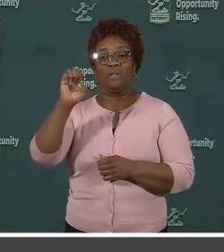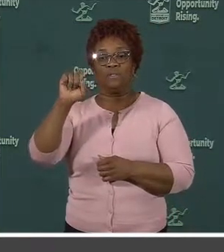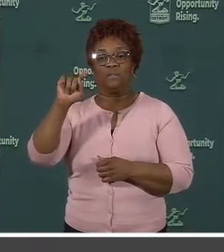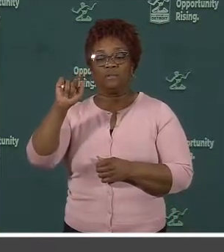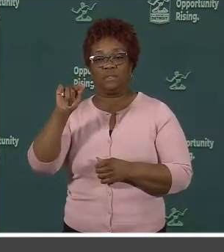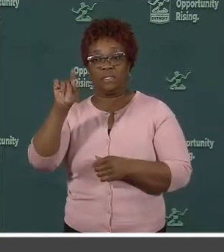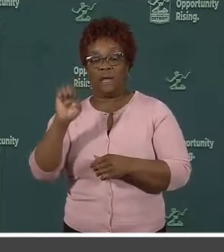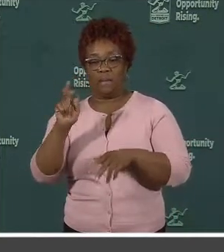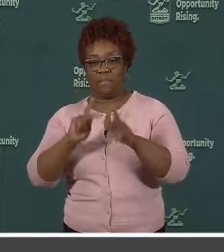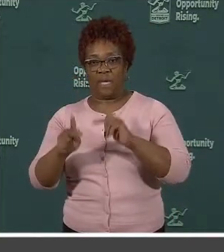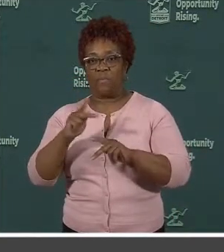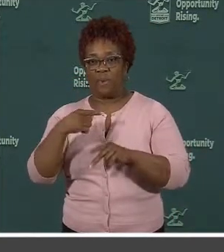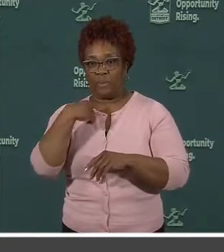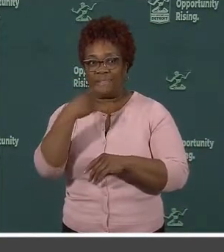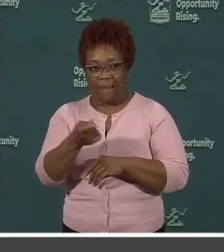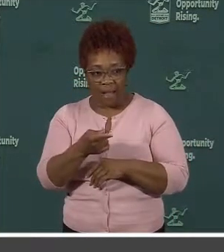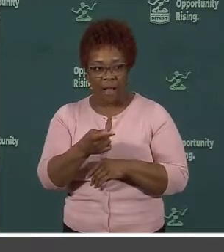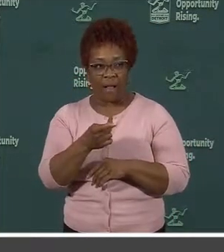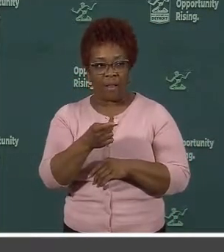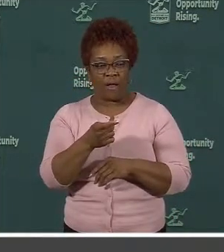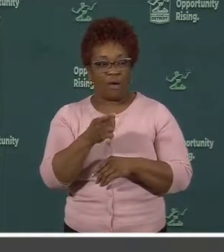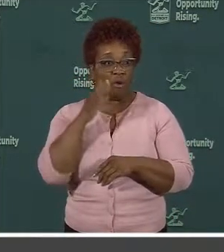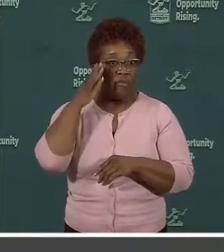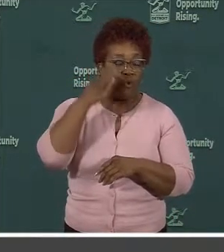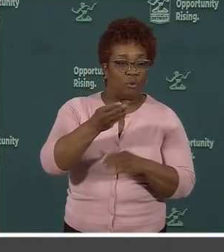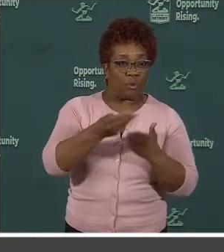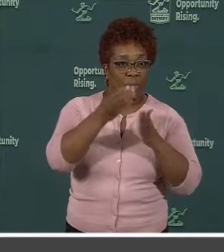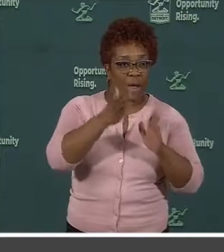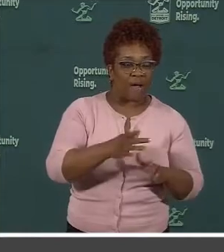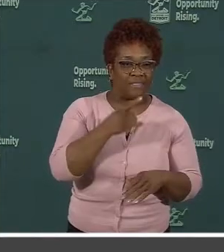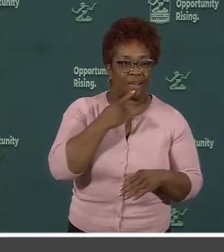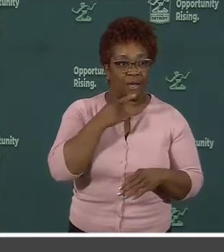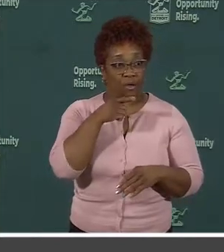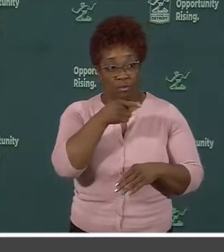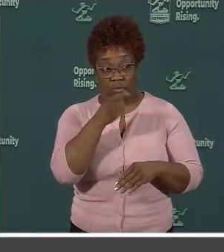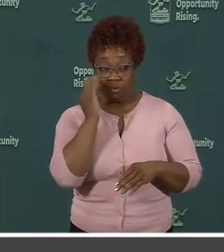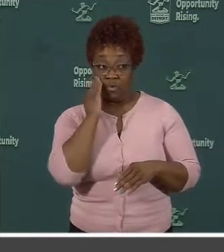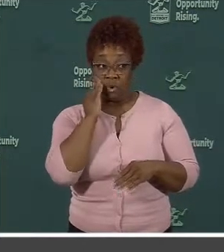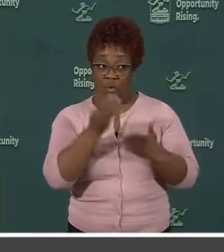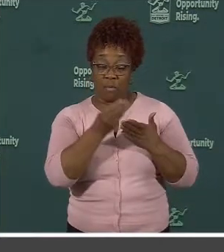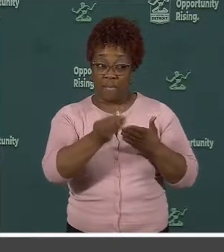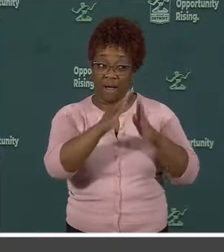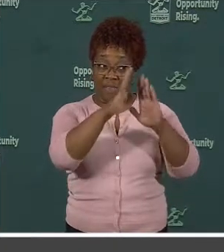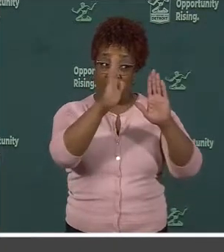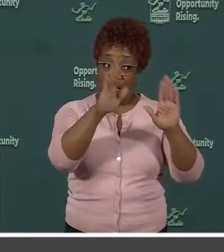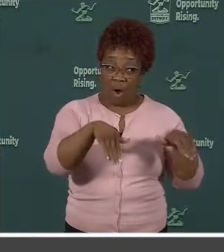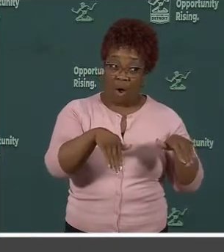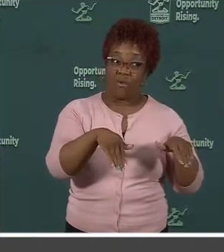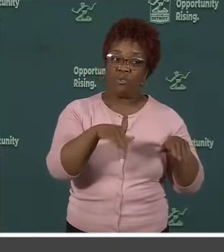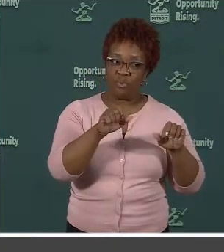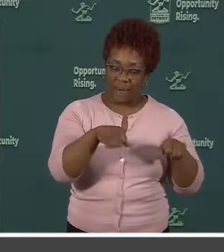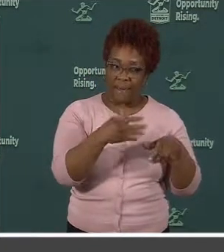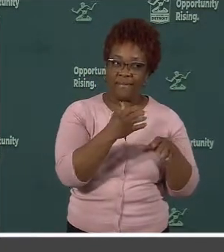THIS HOUSE WITH IT COMES COLLEGE TUITION IT'S A VERY GREAT ATTRACT ATTRACTION TWELVE